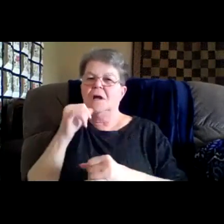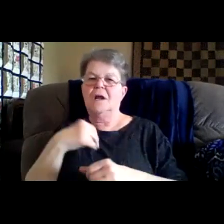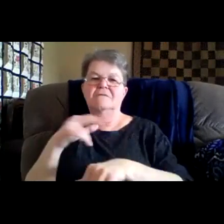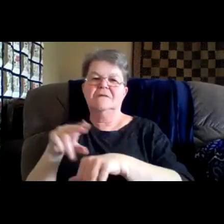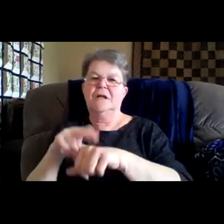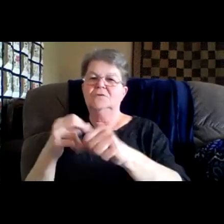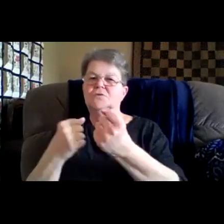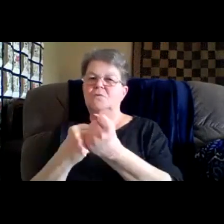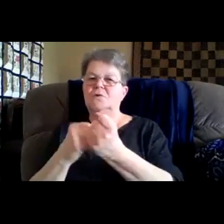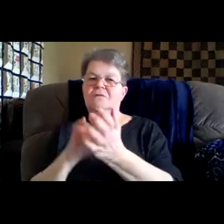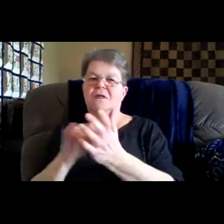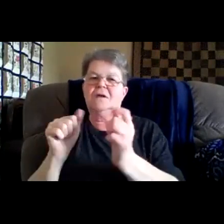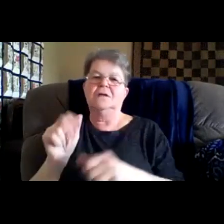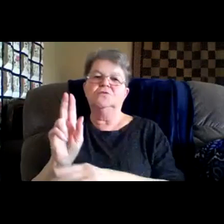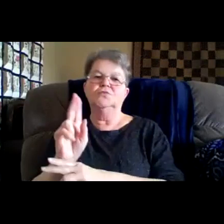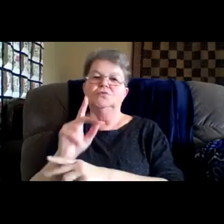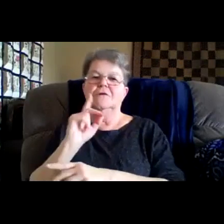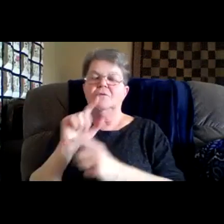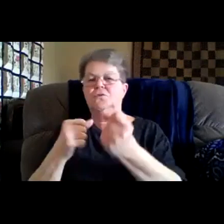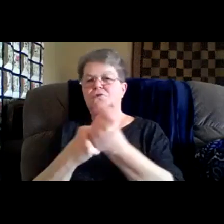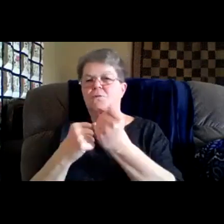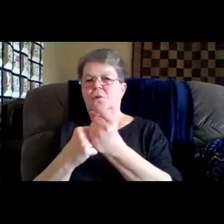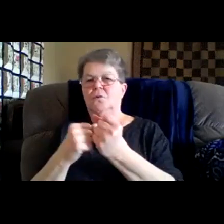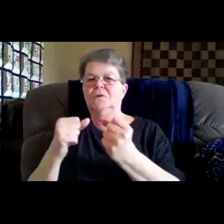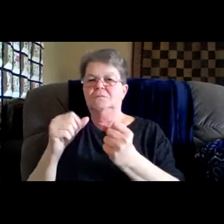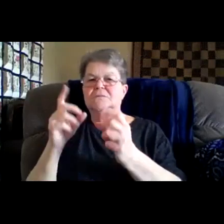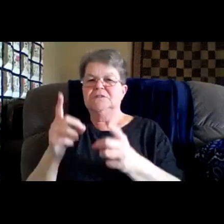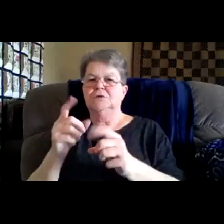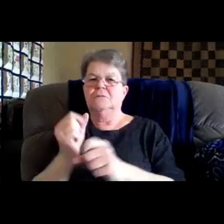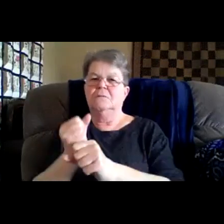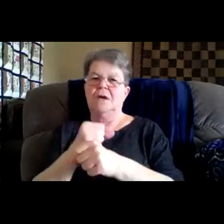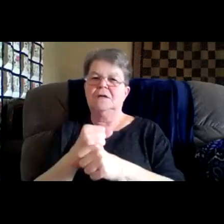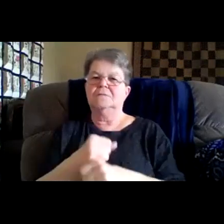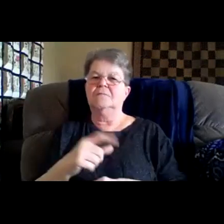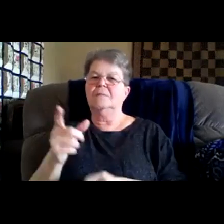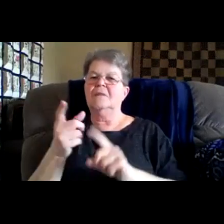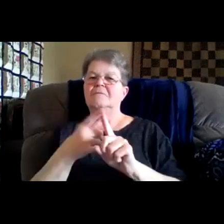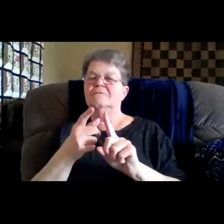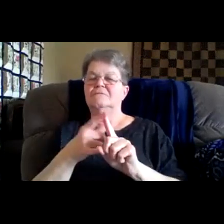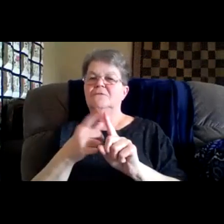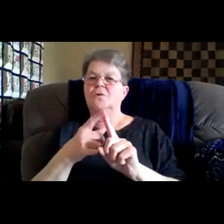that they could use for supported decision-making? [Morgan] So the first thing I say, it says here supported decision-makers,